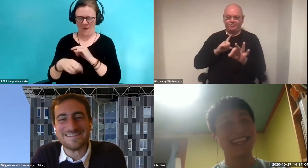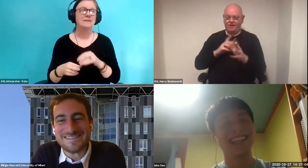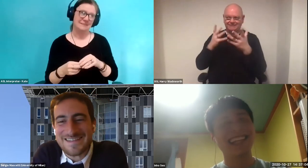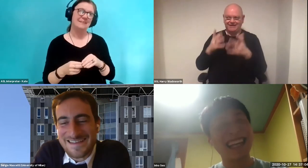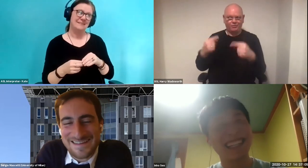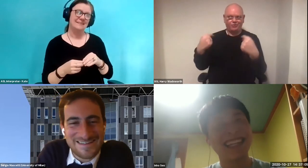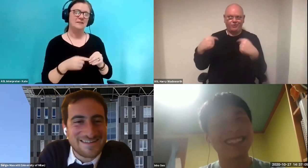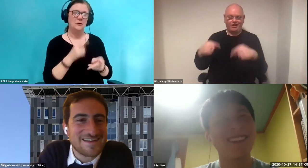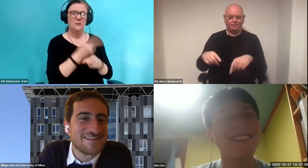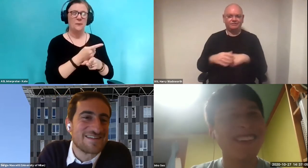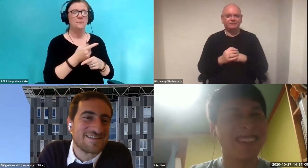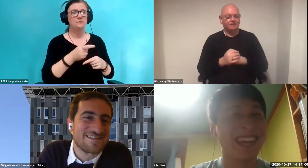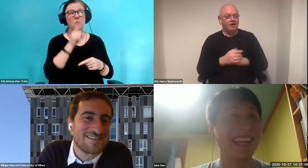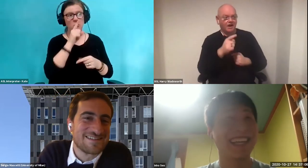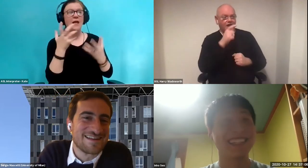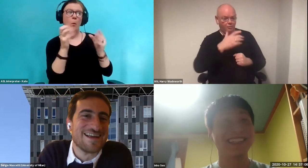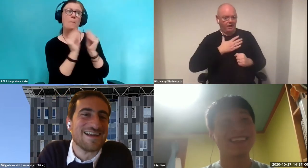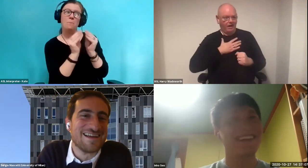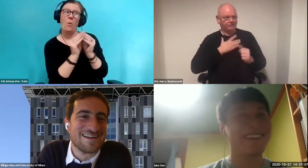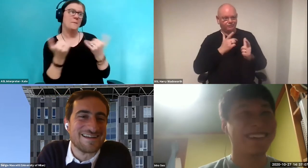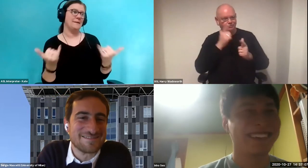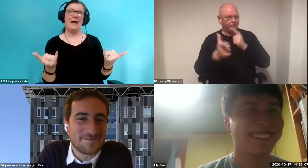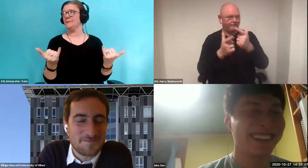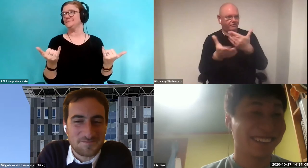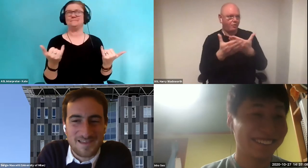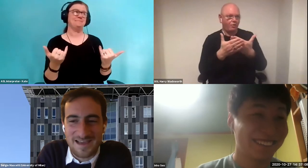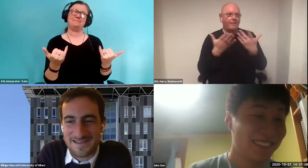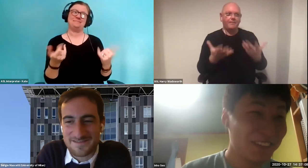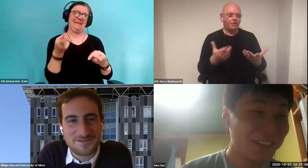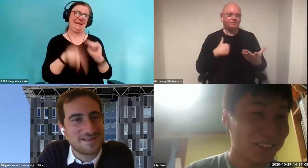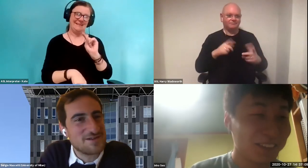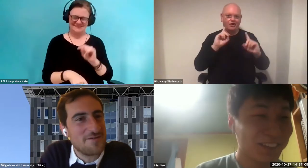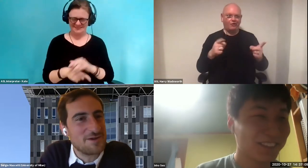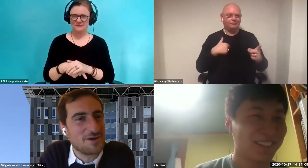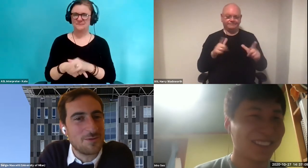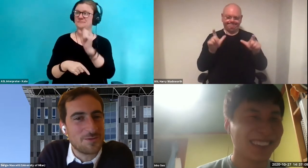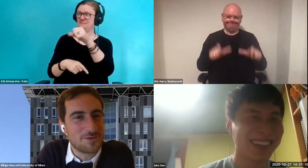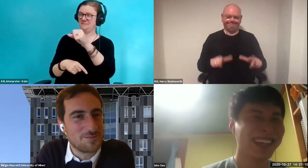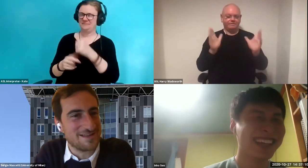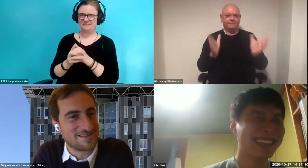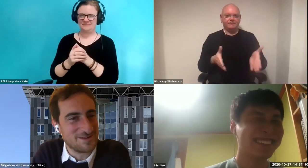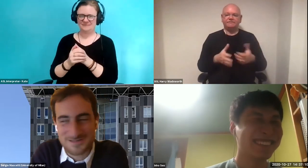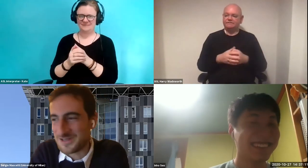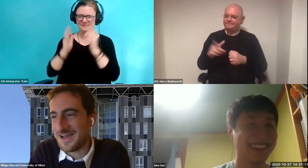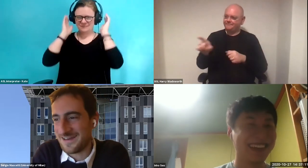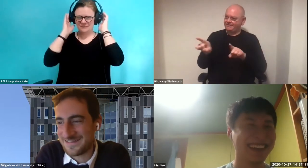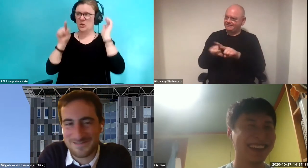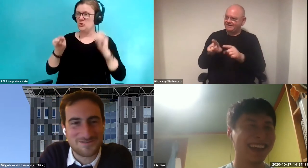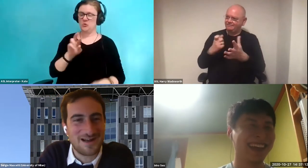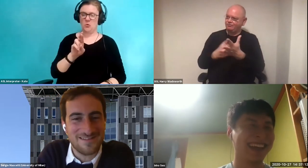yes I cannot I'd like to go more but I cannot go anywhere yeah did you have in common with Roobi she also like likes to travel